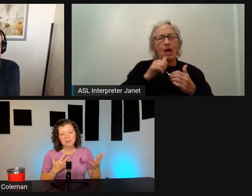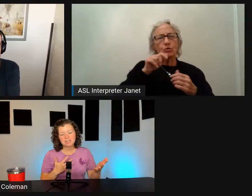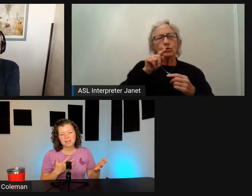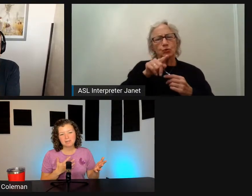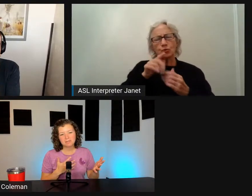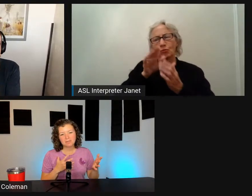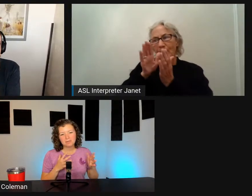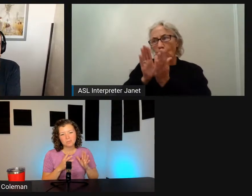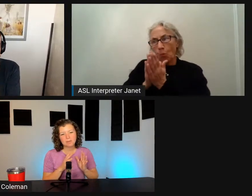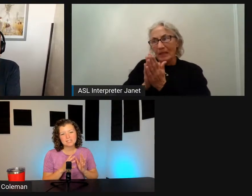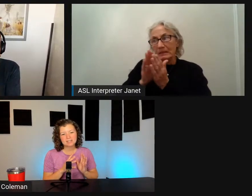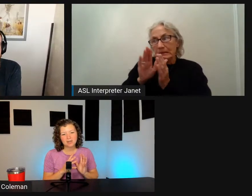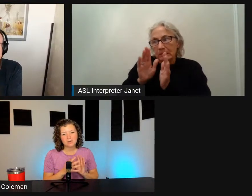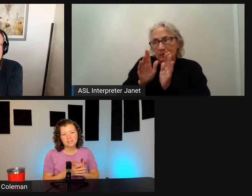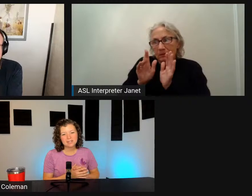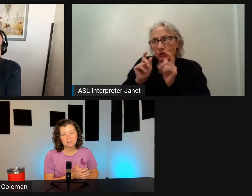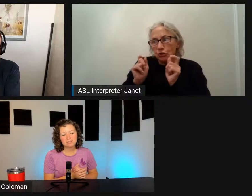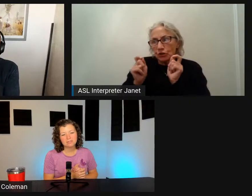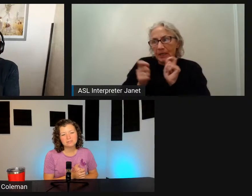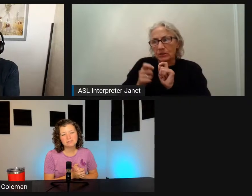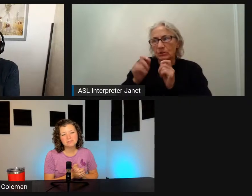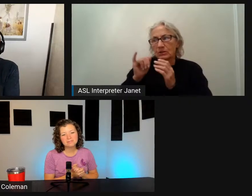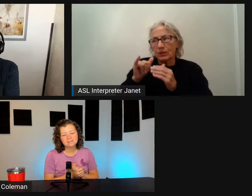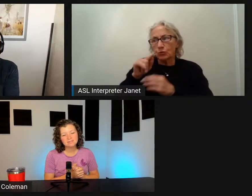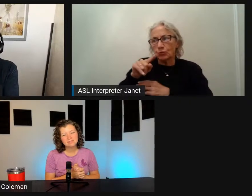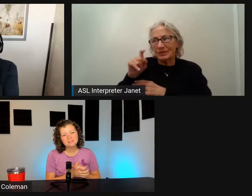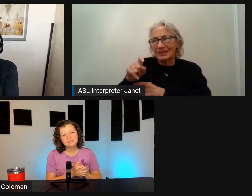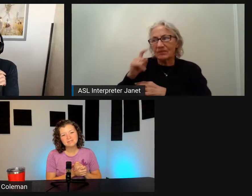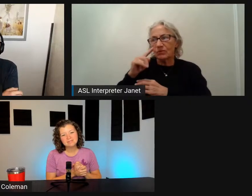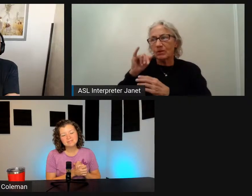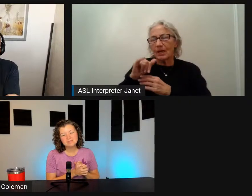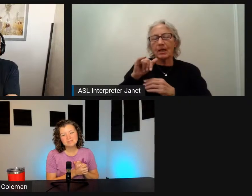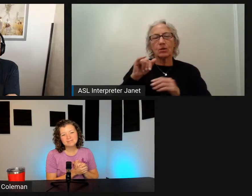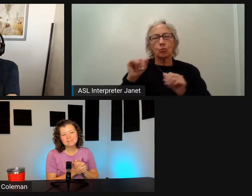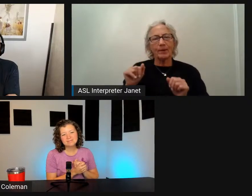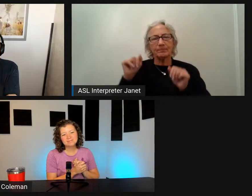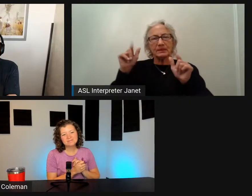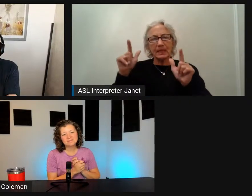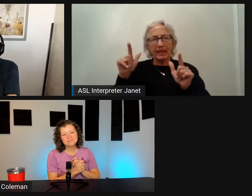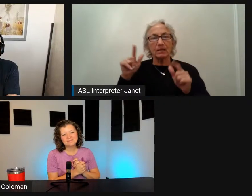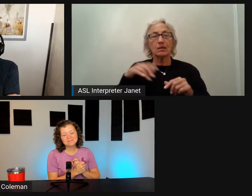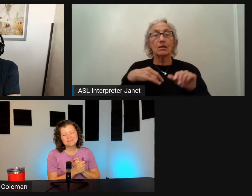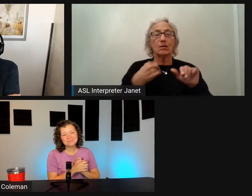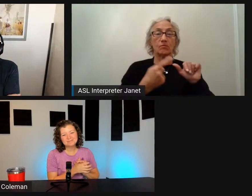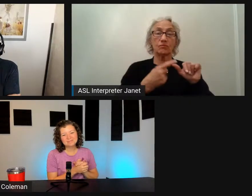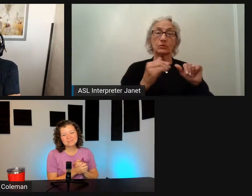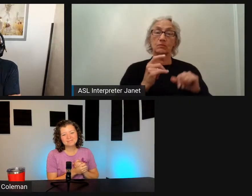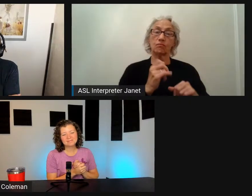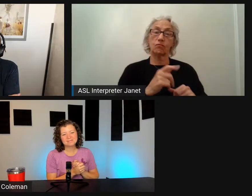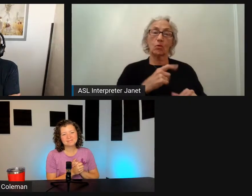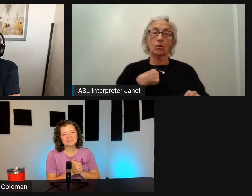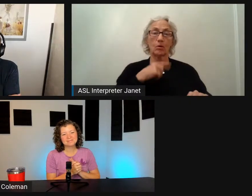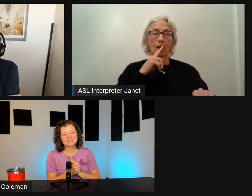These are open source products often. You would hope heavy found success pushing back or requesting changes that are outside of the